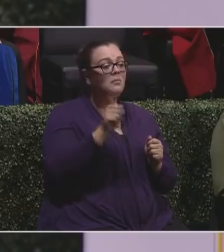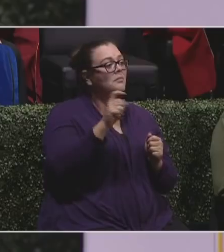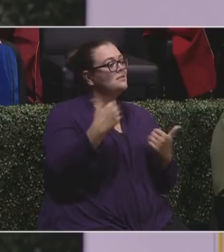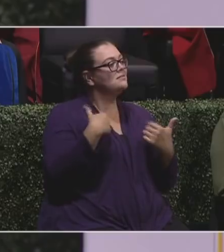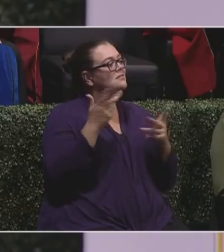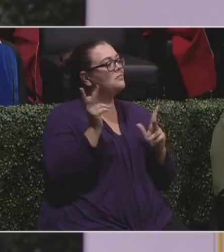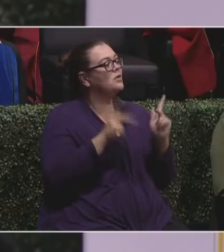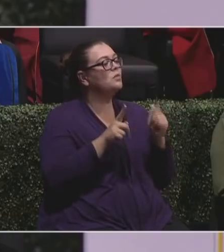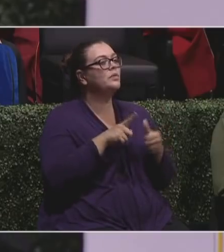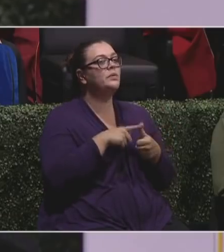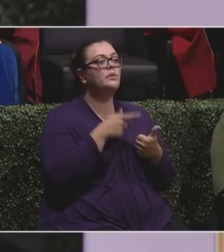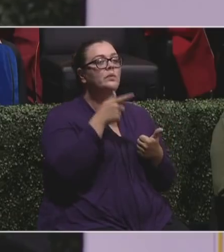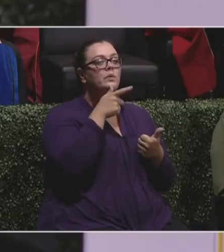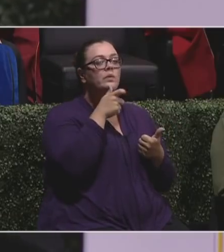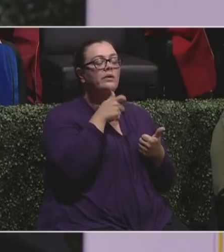A SUCCESSFUL BUSINESS HAS LEADERS, HAS